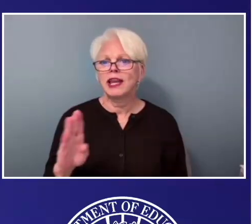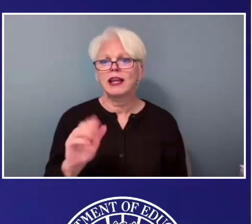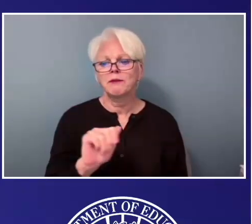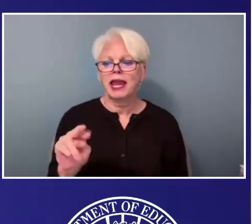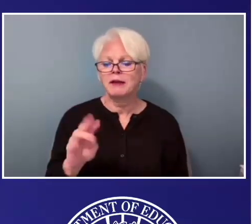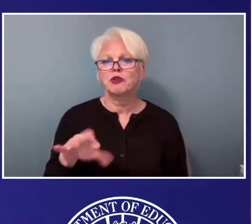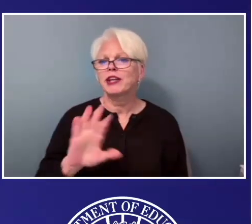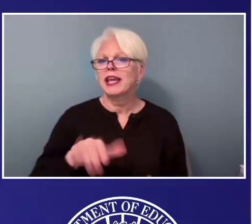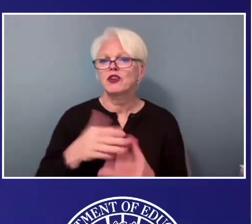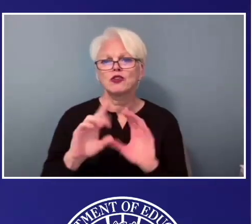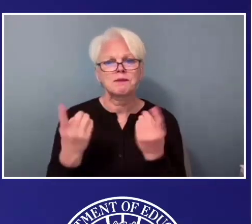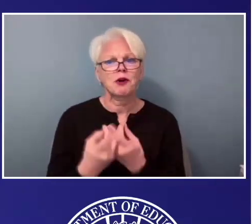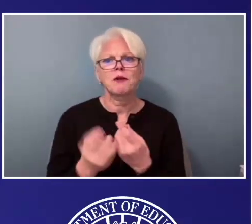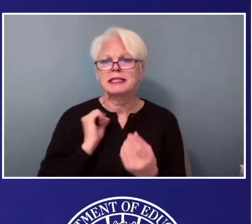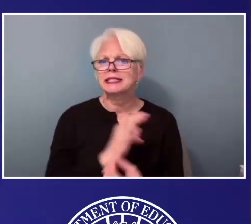staff for their hard work and facilitating